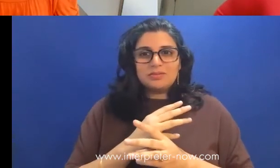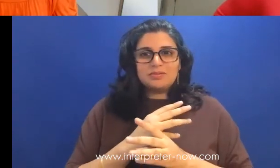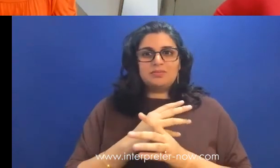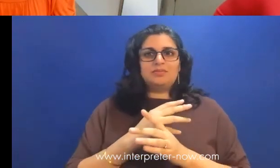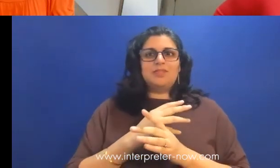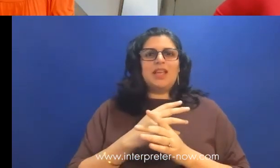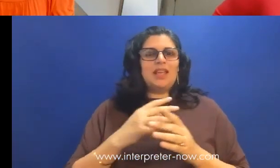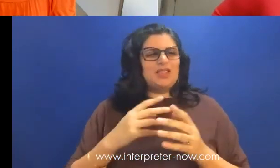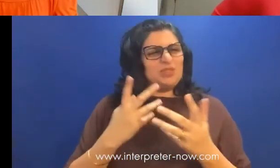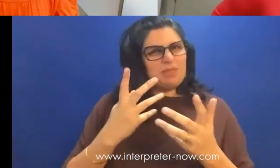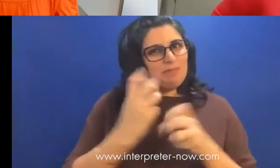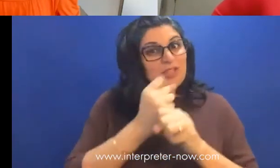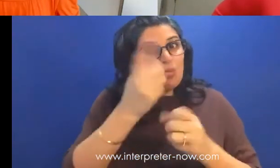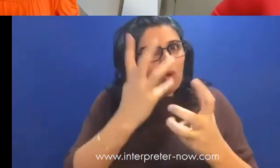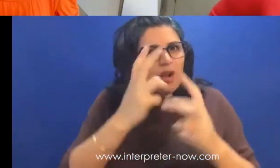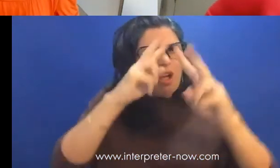Absolutely, Melinda.